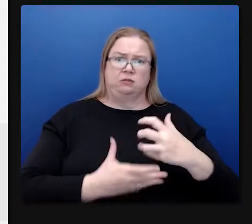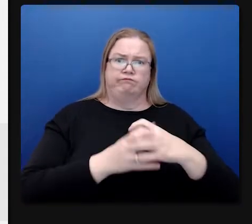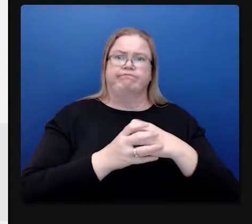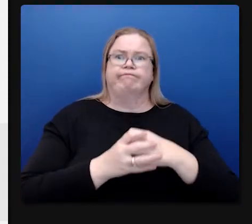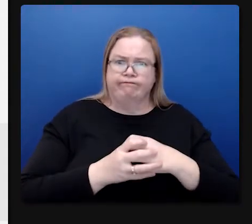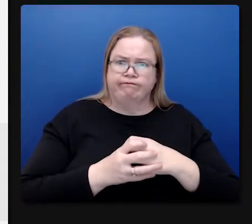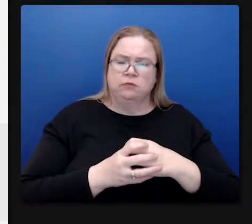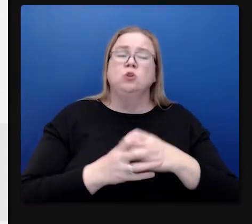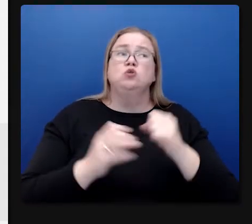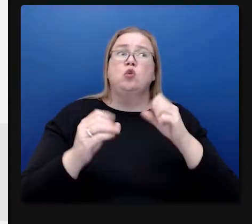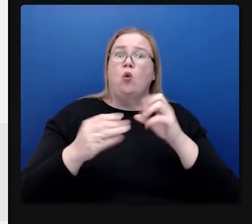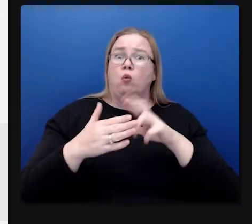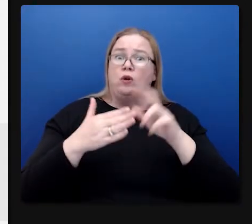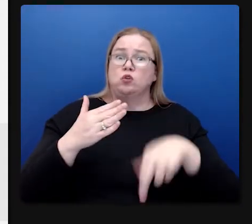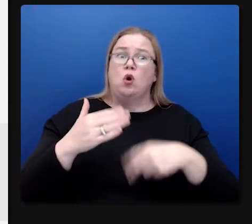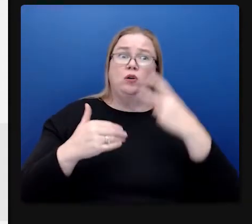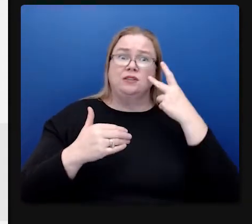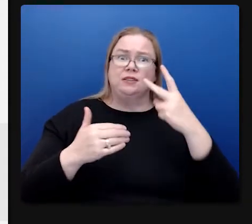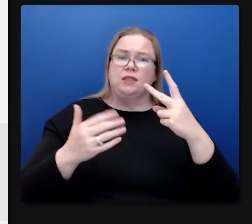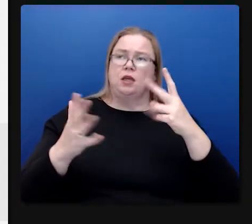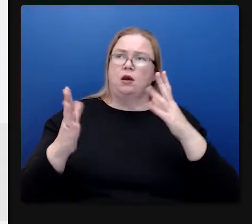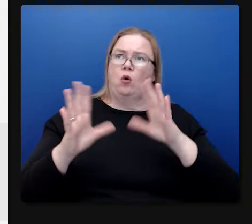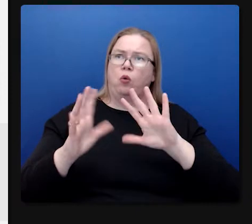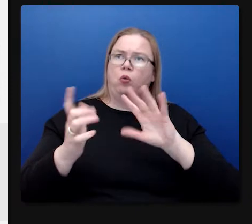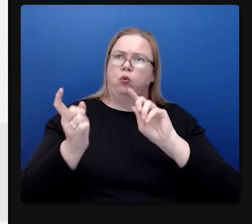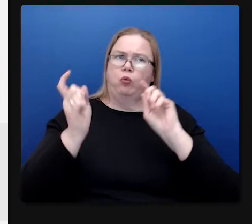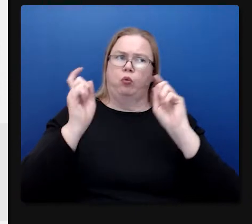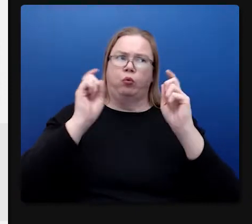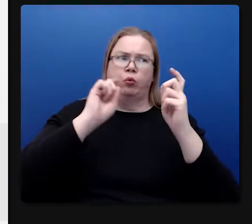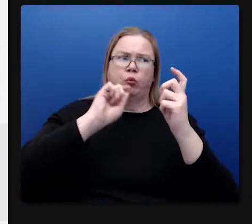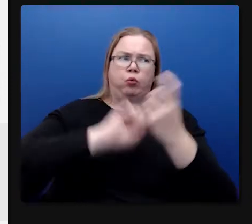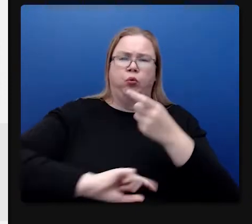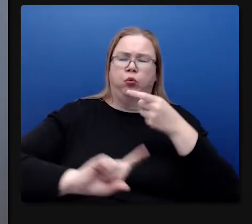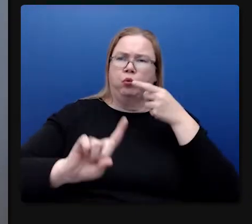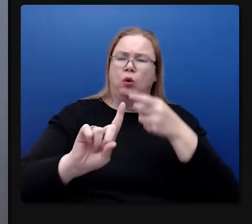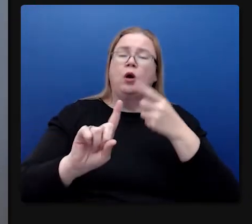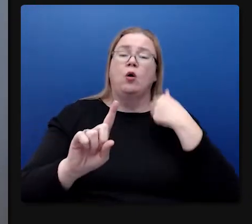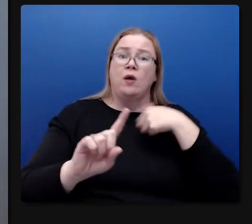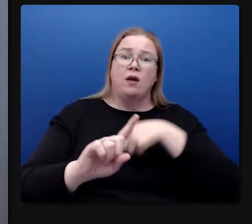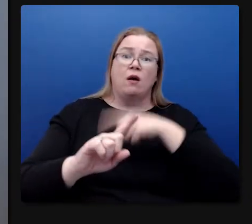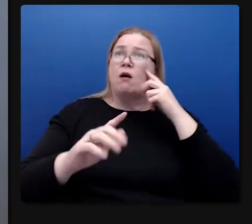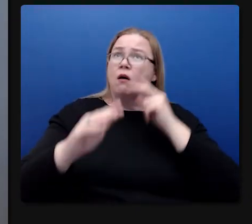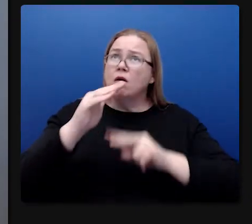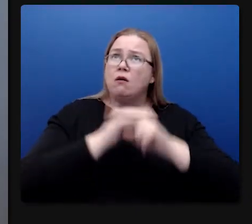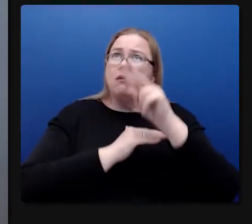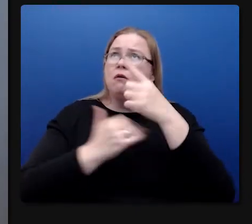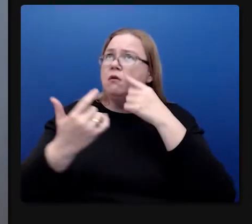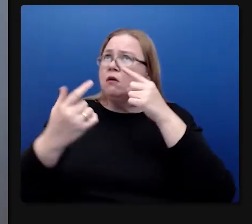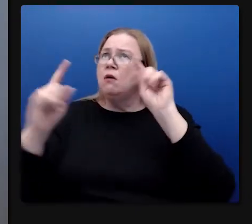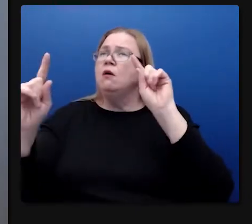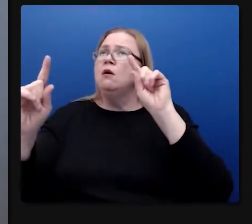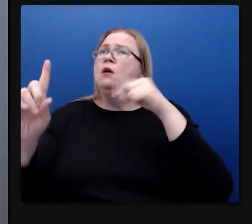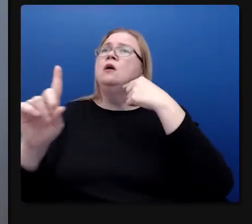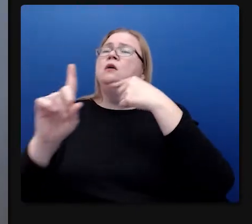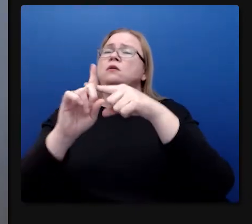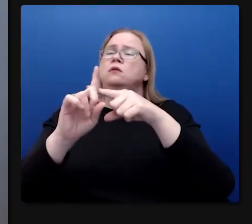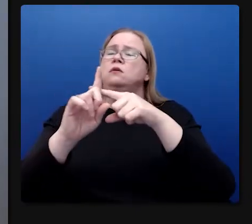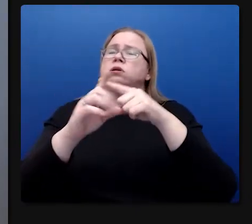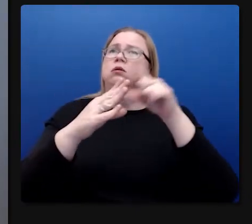So, as a consequence, you can see how transformative these goals are. We have a vision of success, and as a consequence,